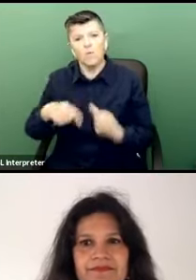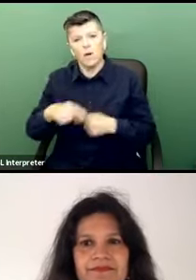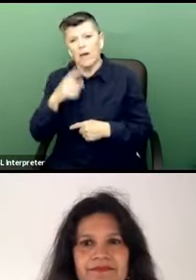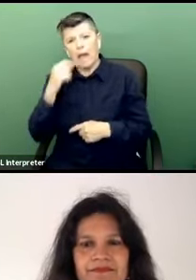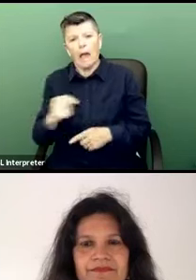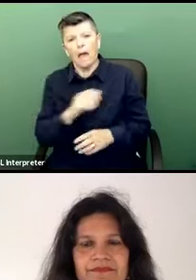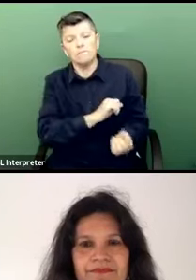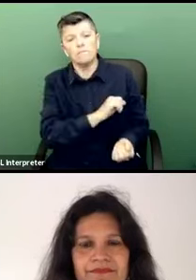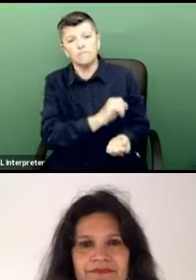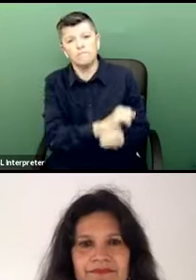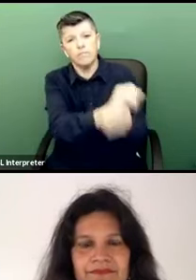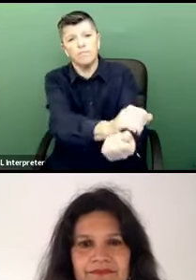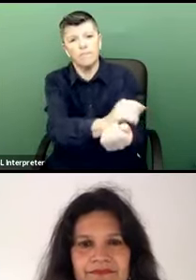say also